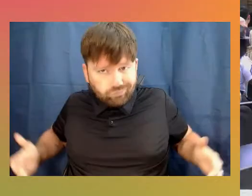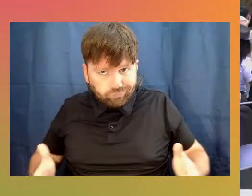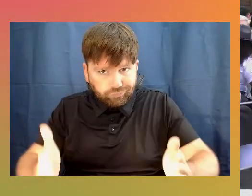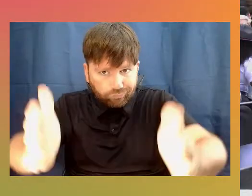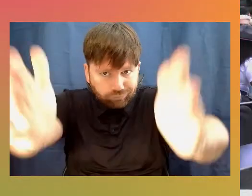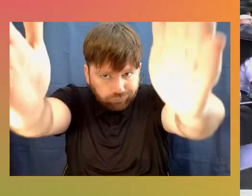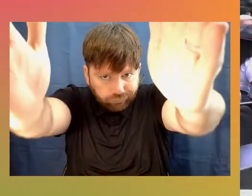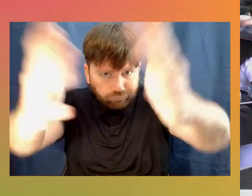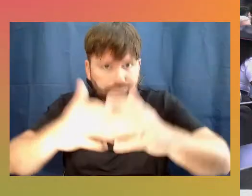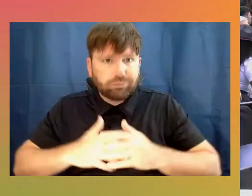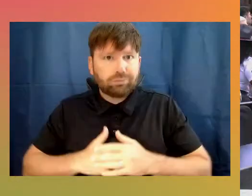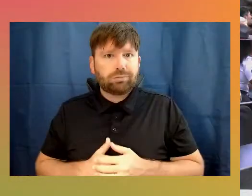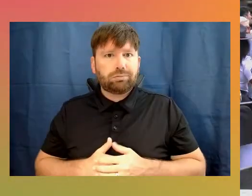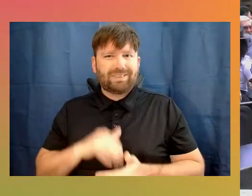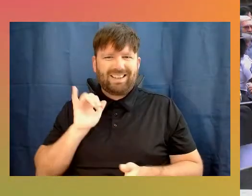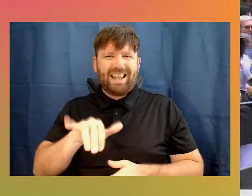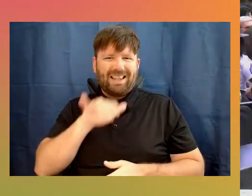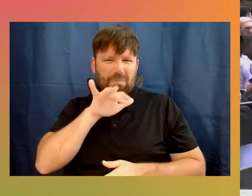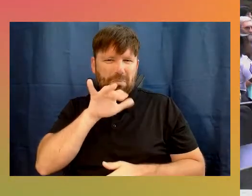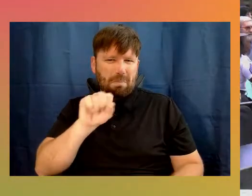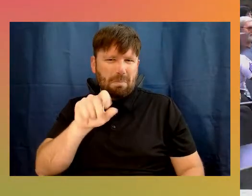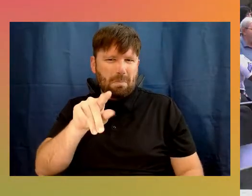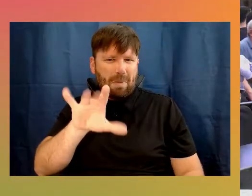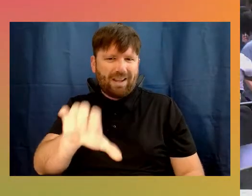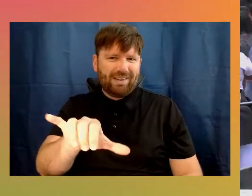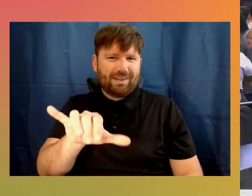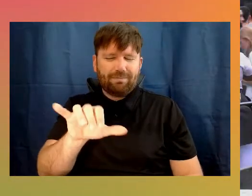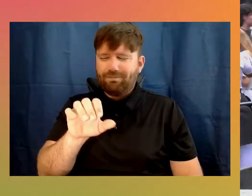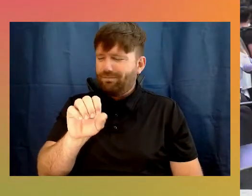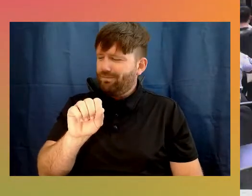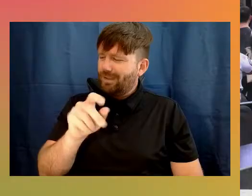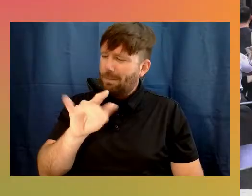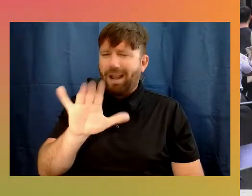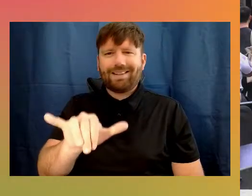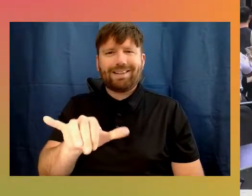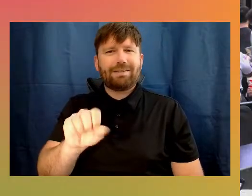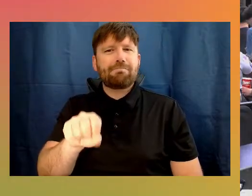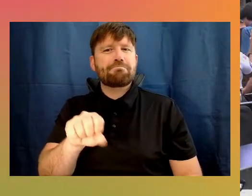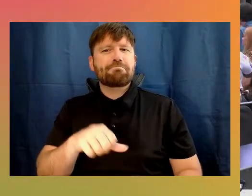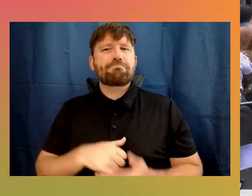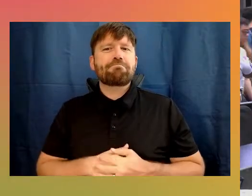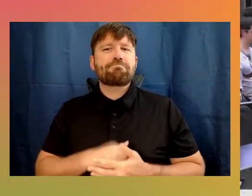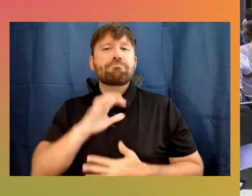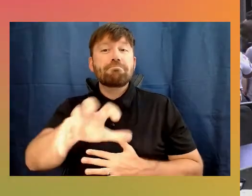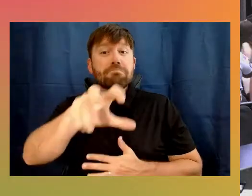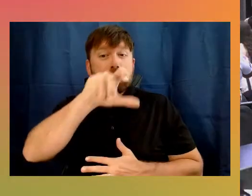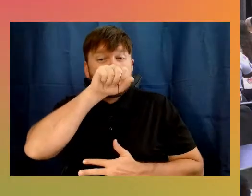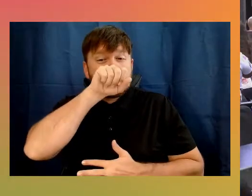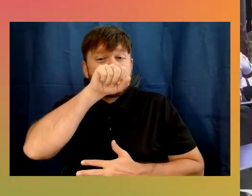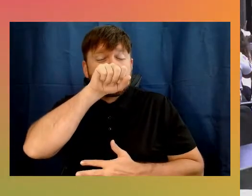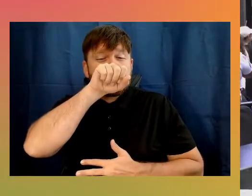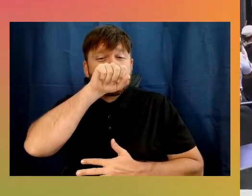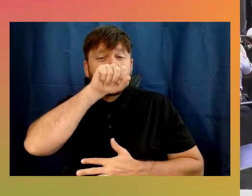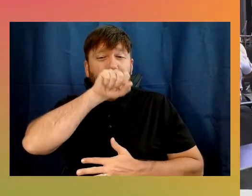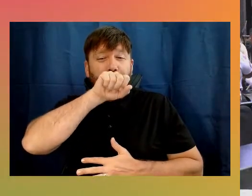STAY HERE, OR IF YOU WANT MORE REACH YOUR ARMS TOWARDS ME. YEAH.